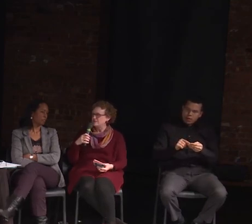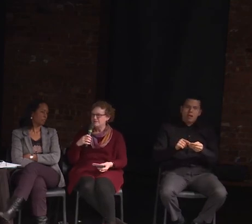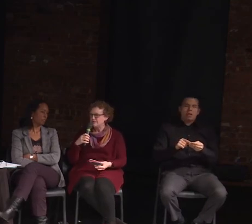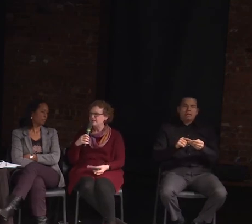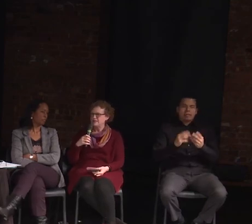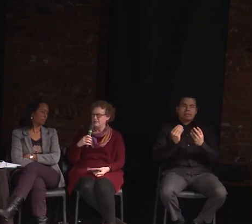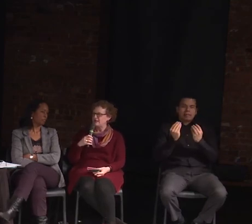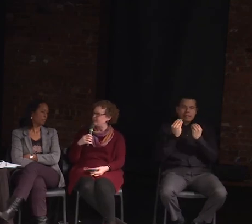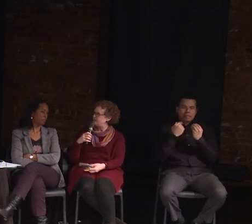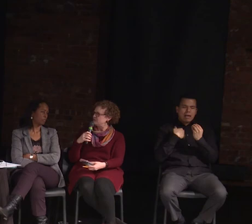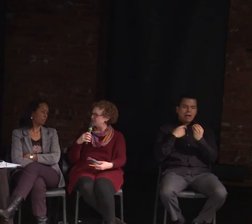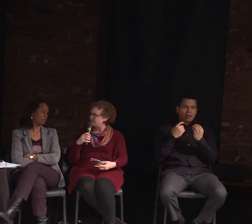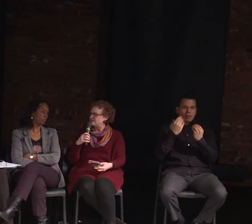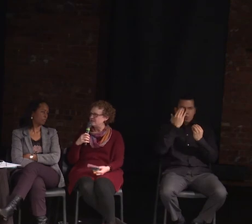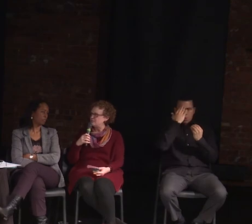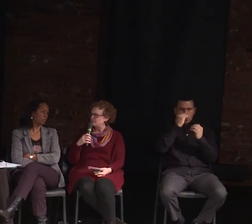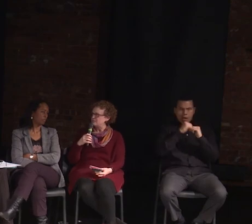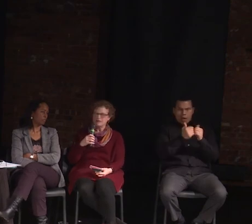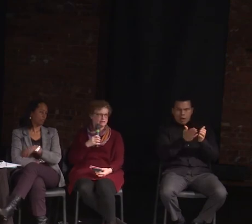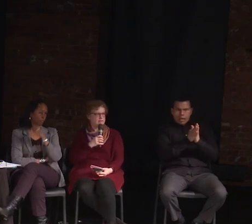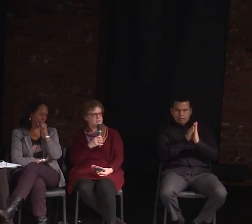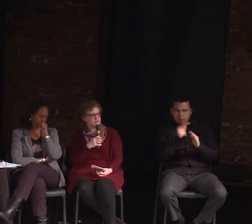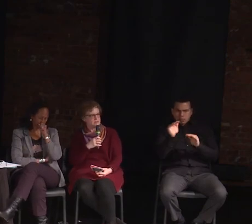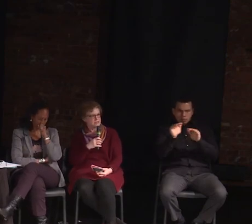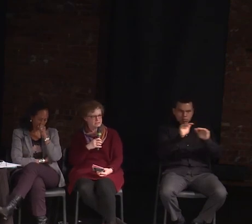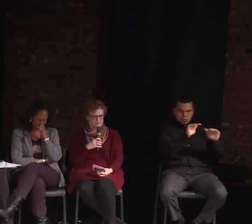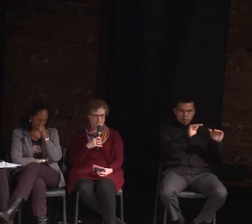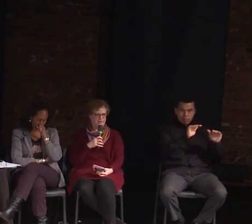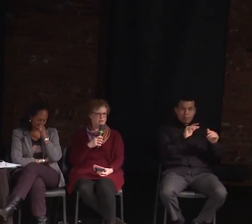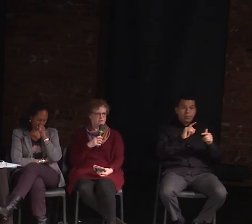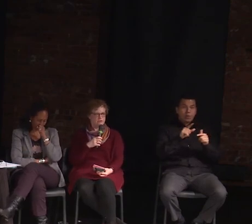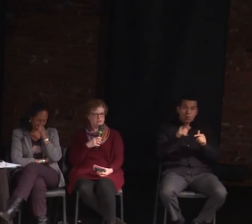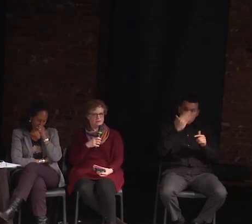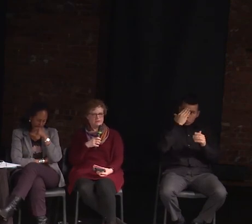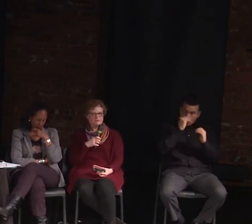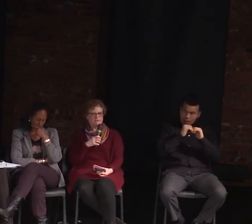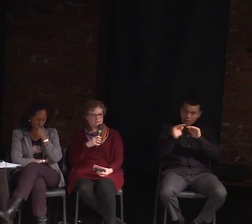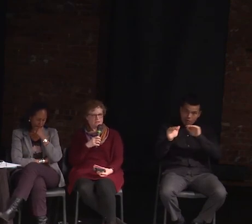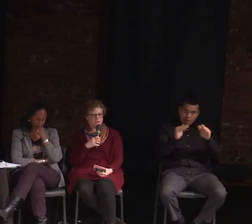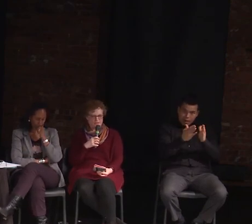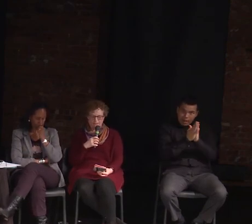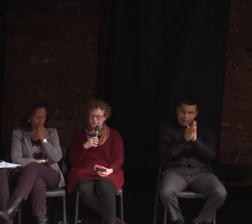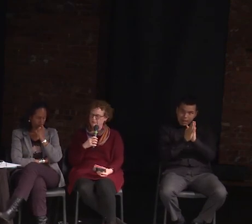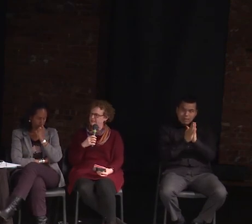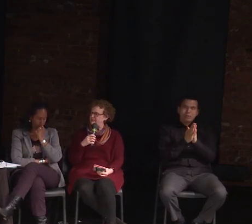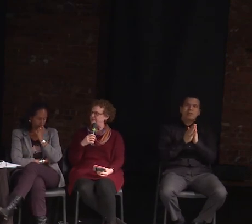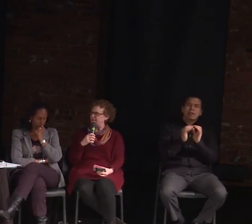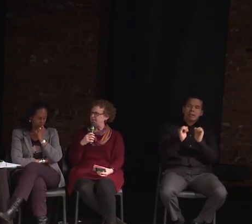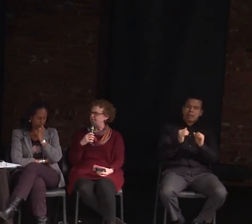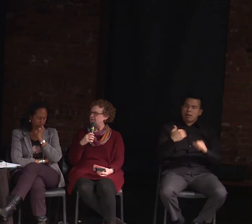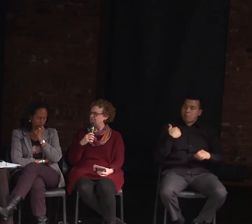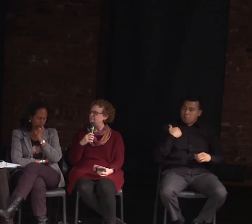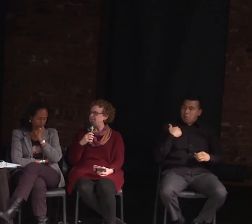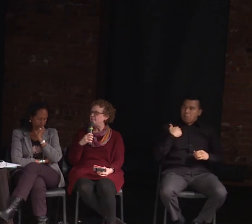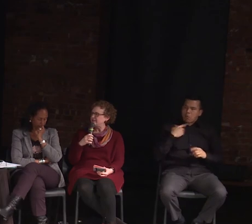of us gatekeepers at this table, can respond more fairly, more equitably and become better